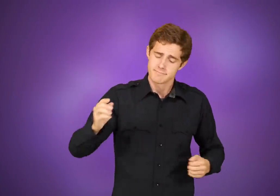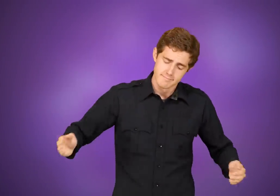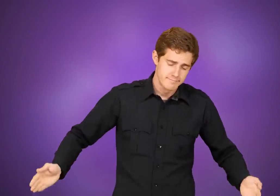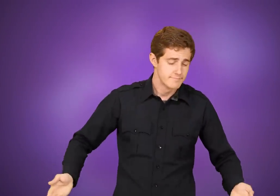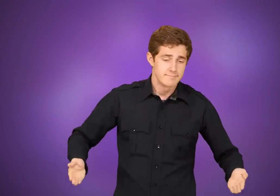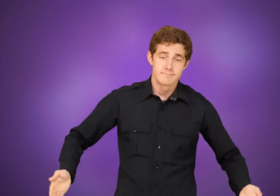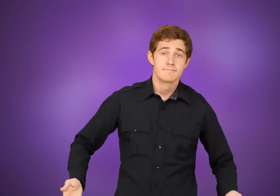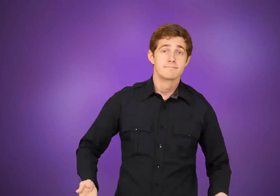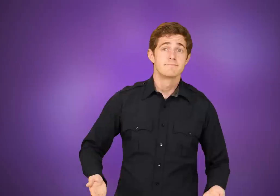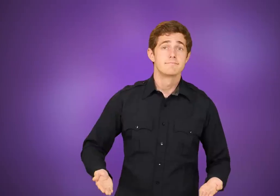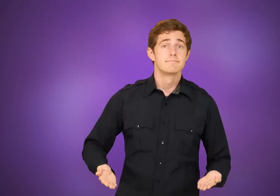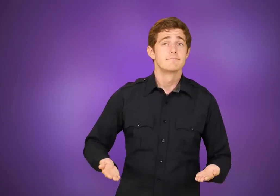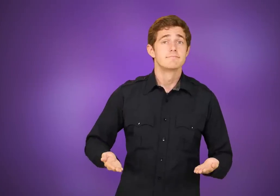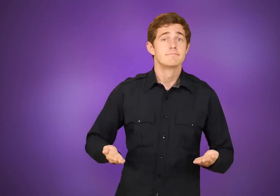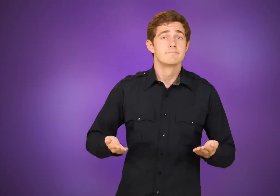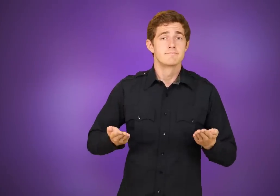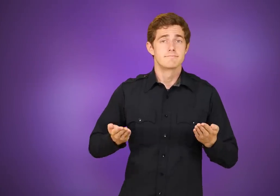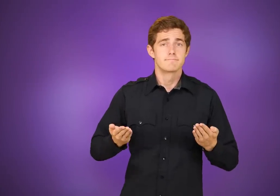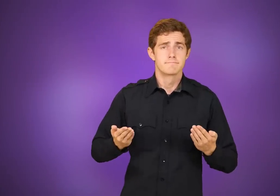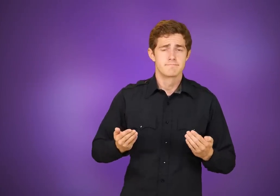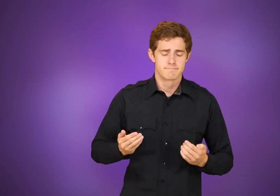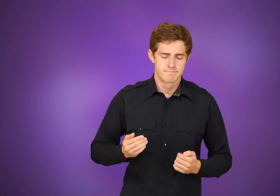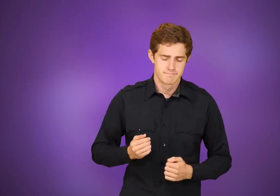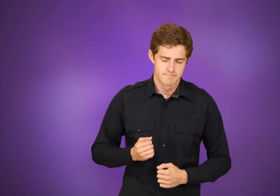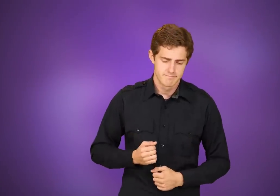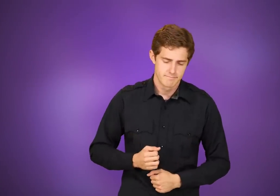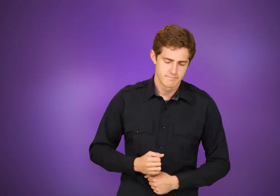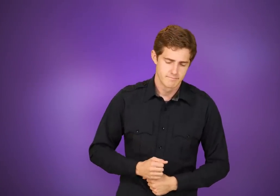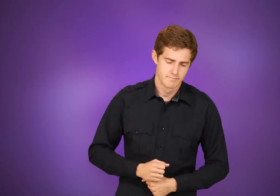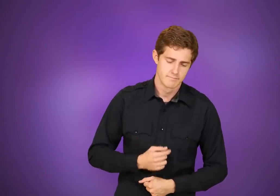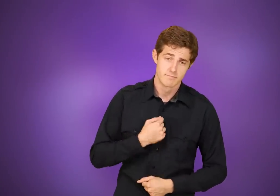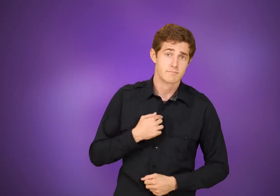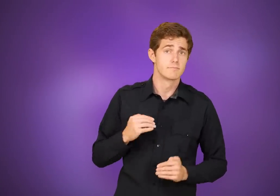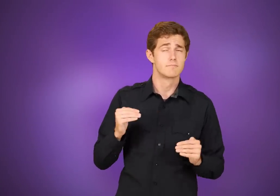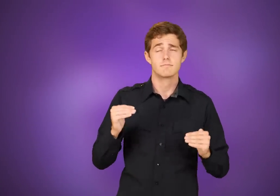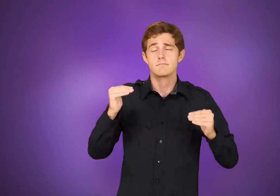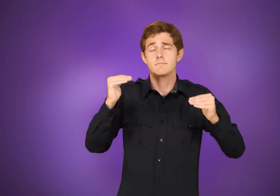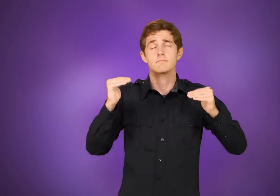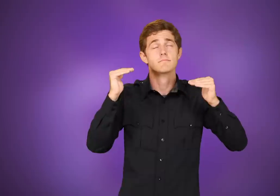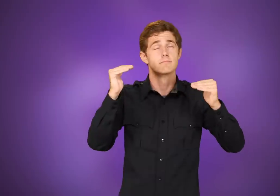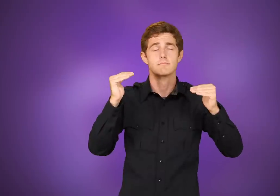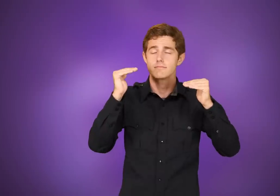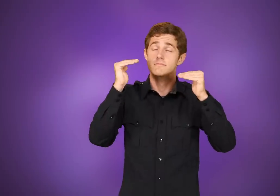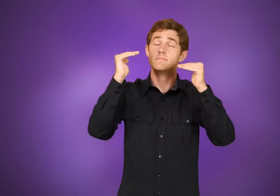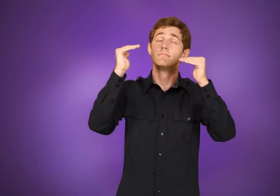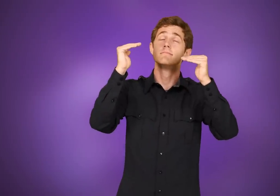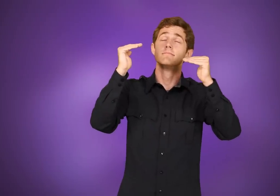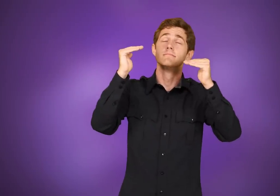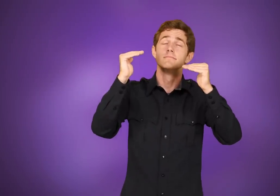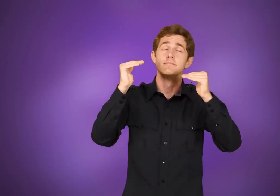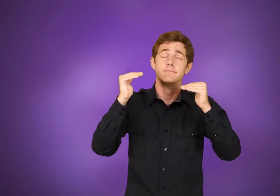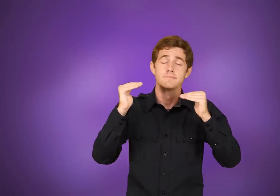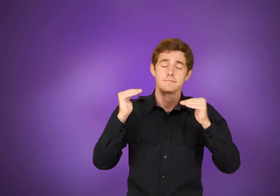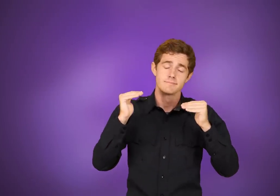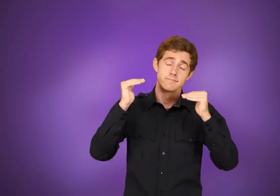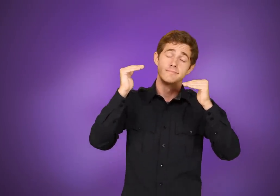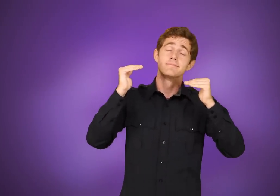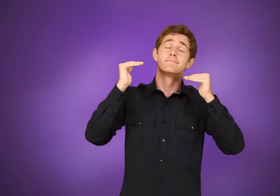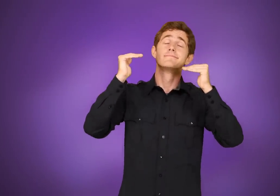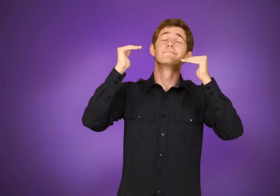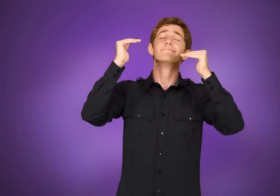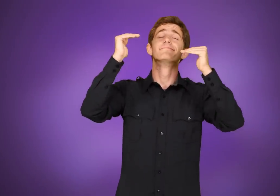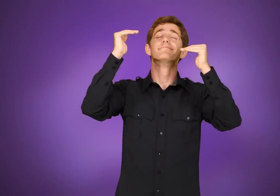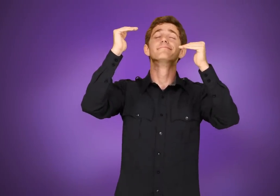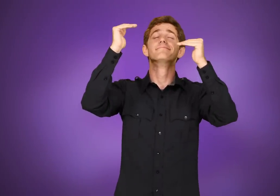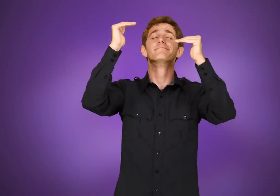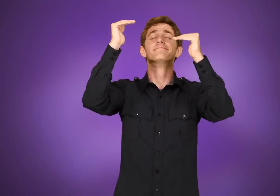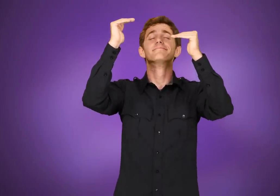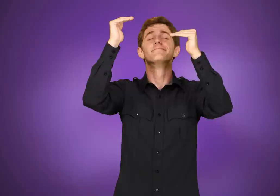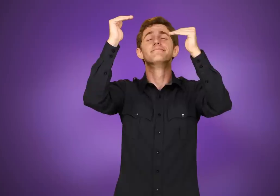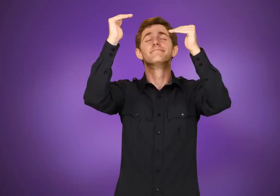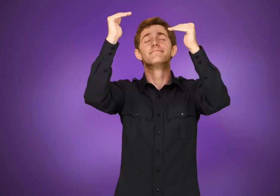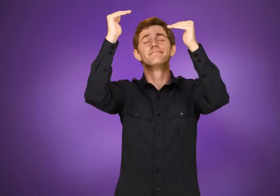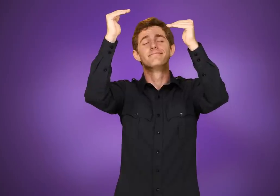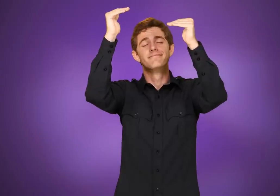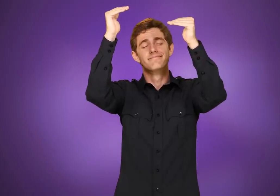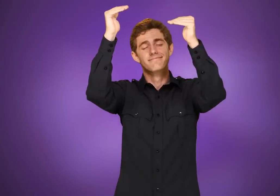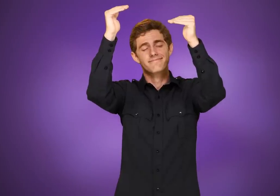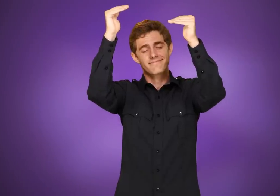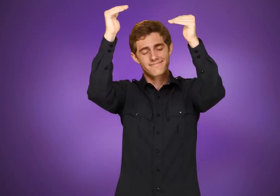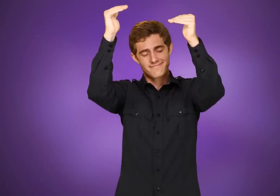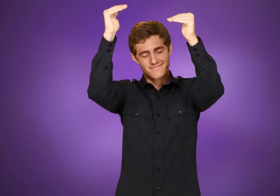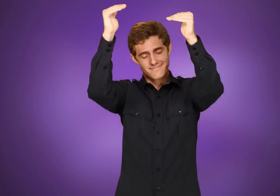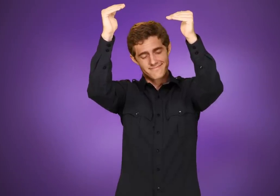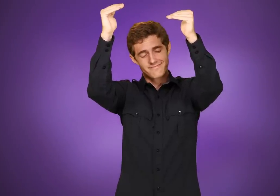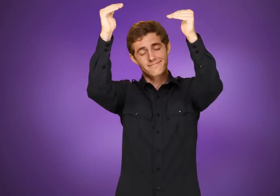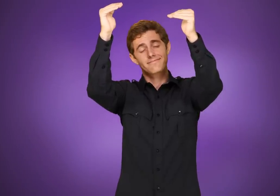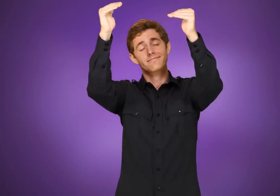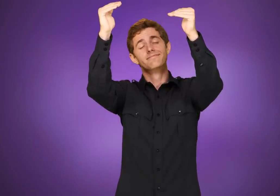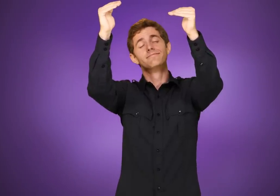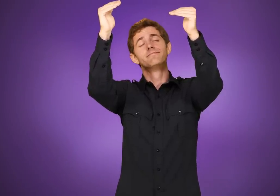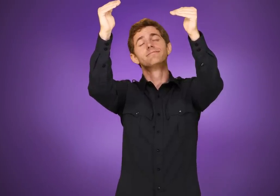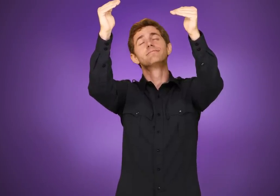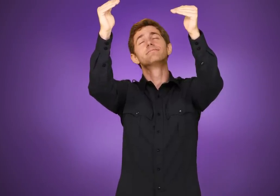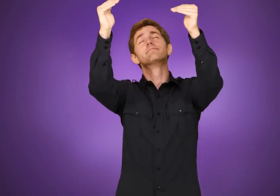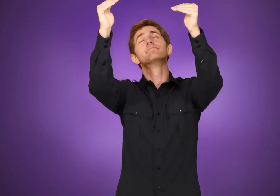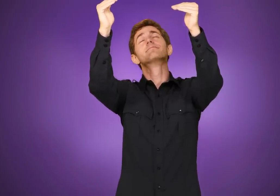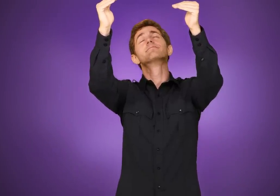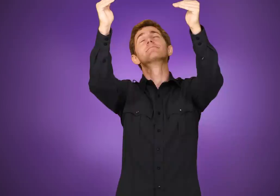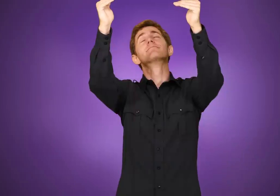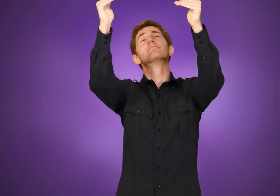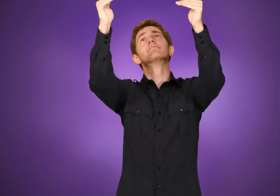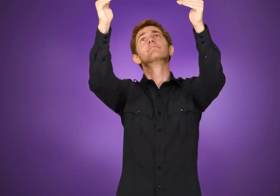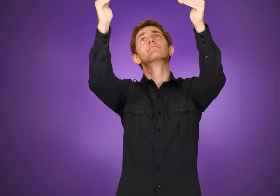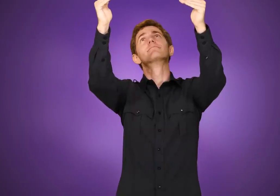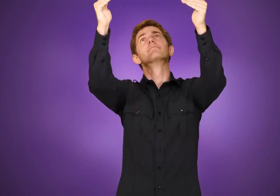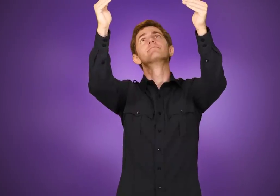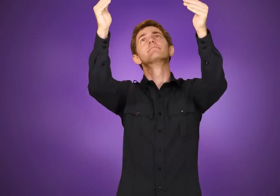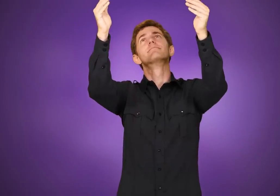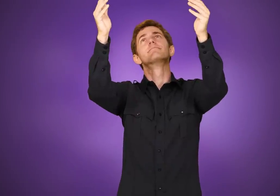You raise me up... To more than I can be. YOU LIFT-ME, I ELEVATE